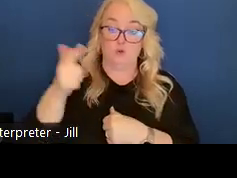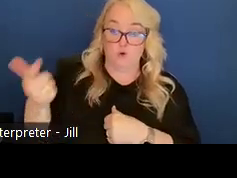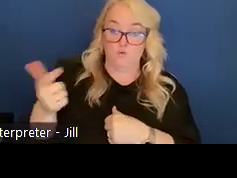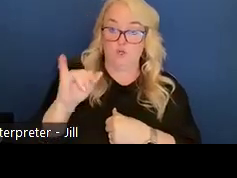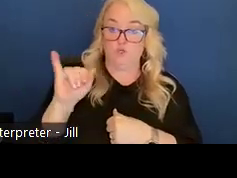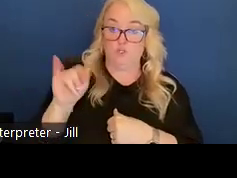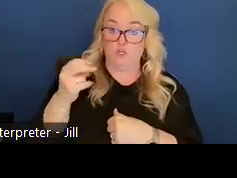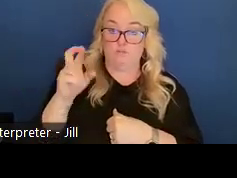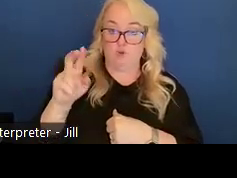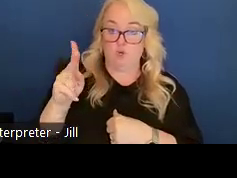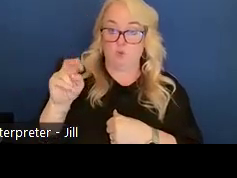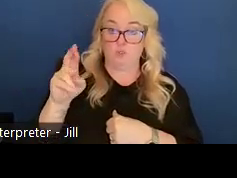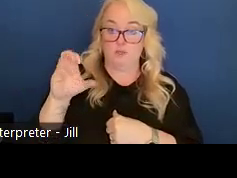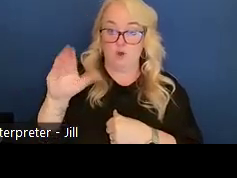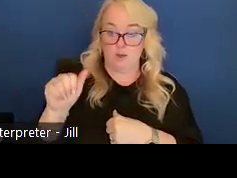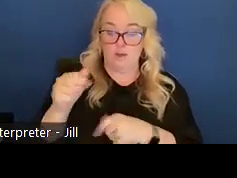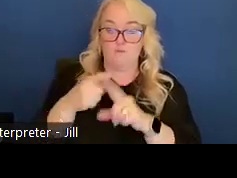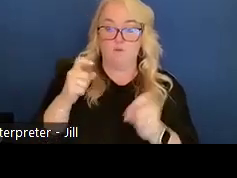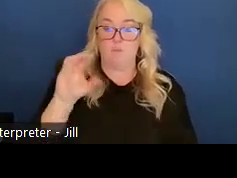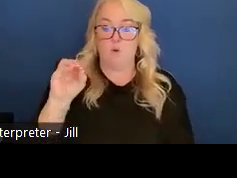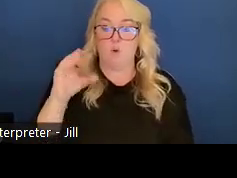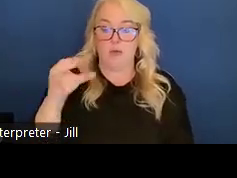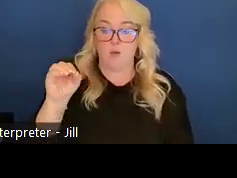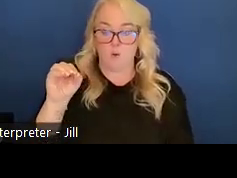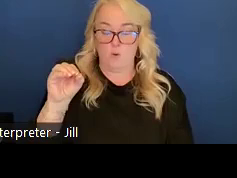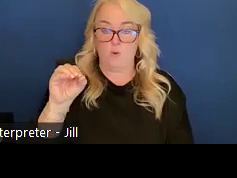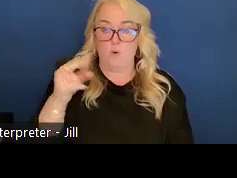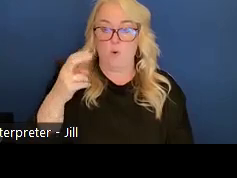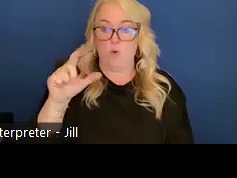Kucera from the Ohio Olmstead Task Force.